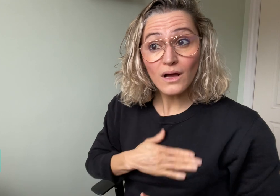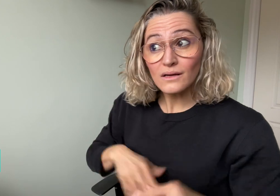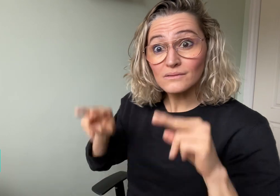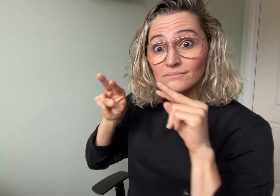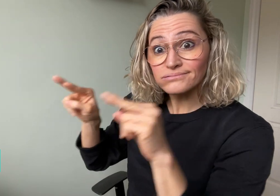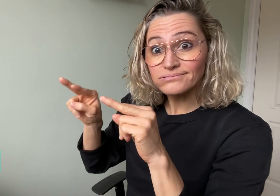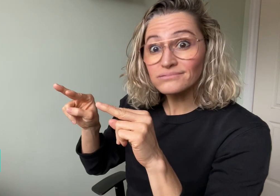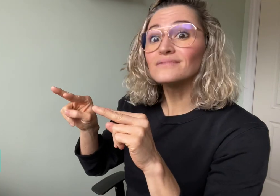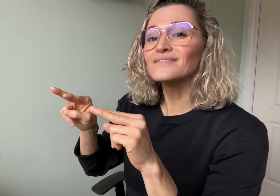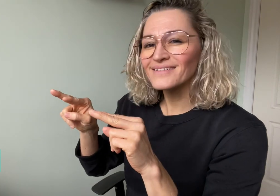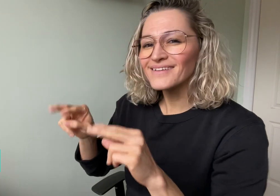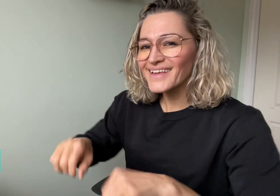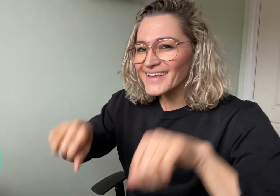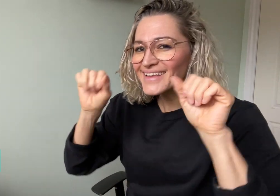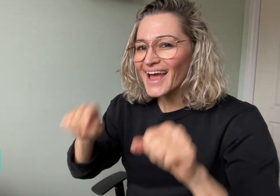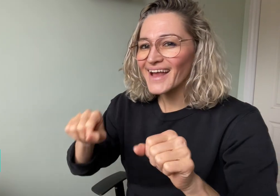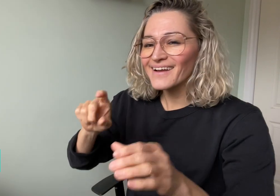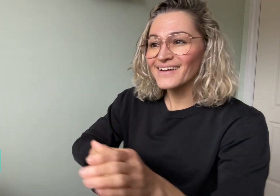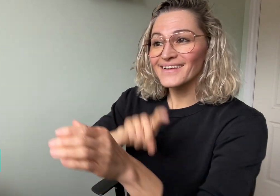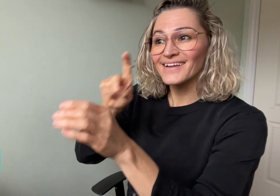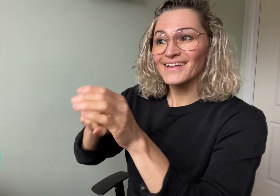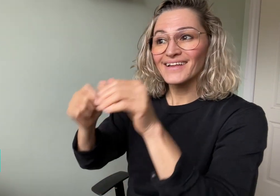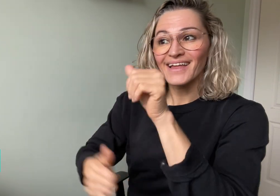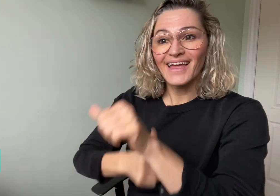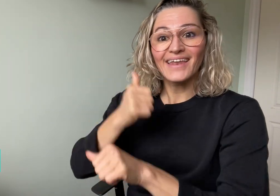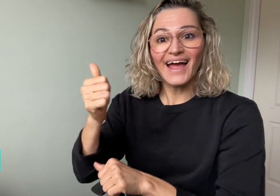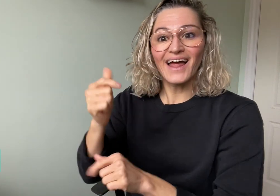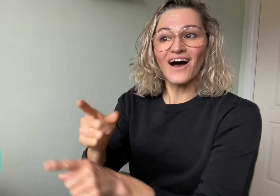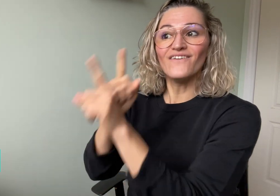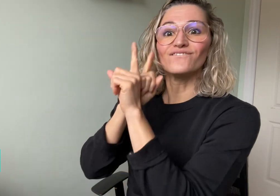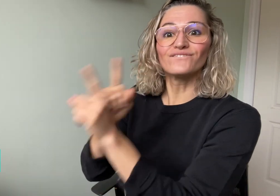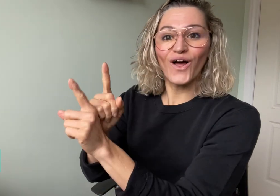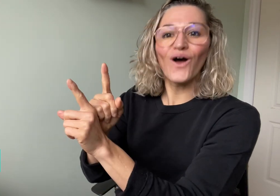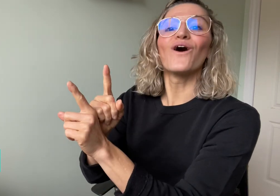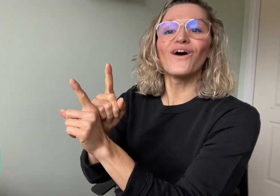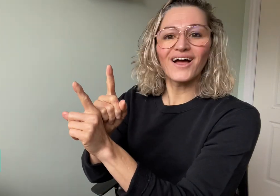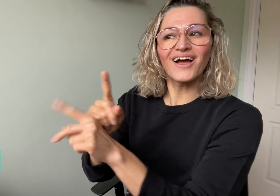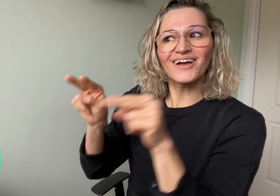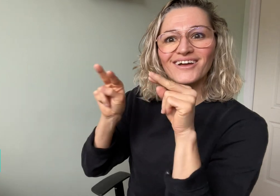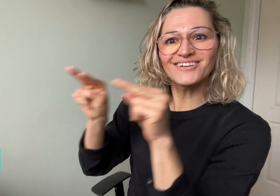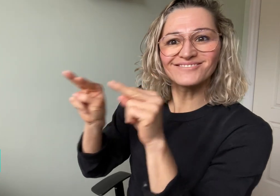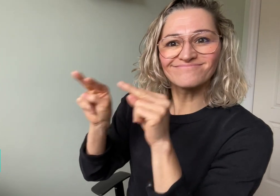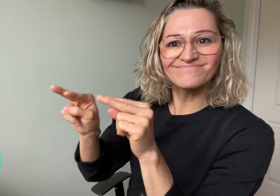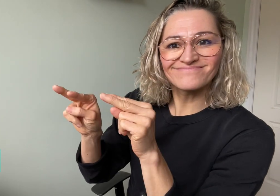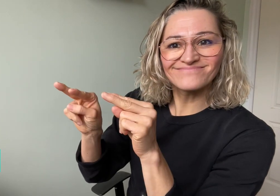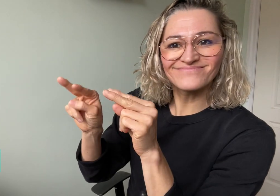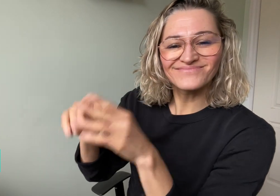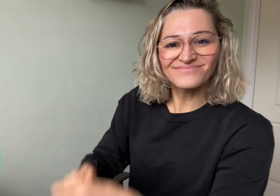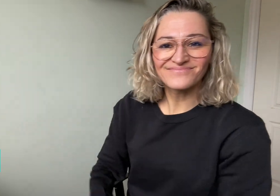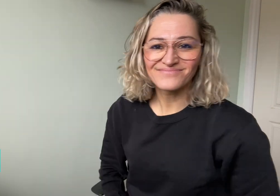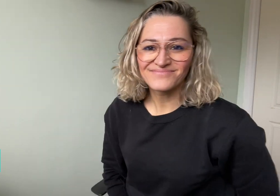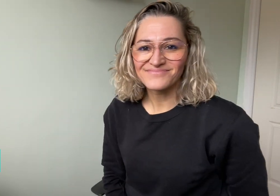H3 World TV to get new video updates!